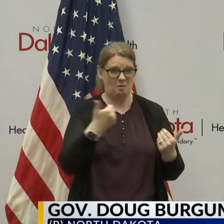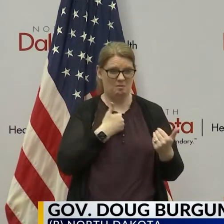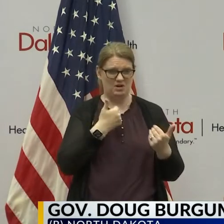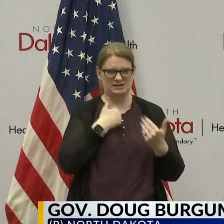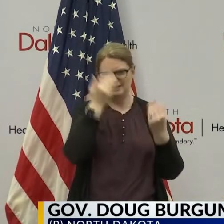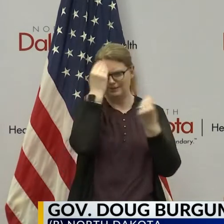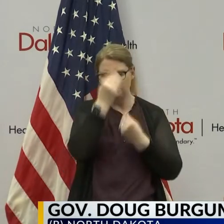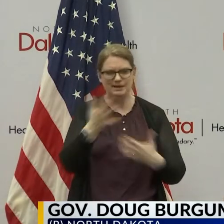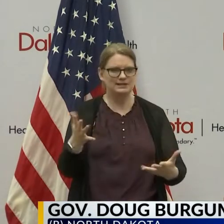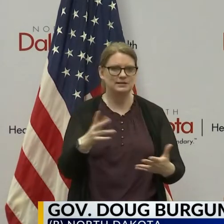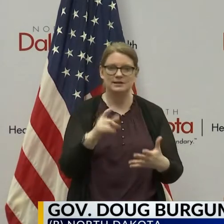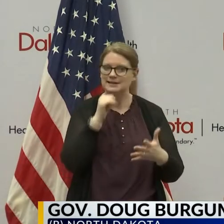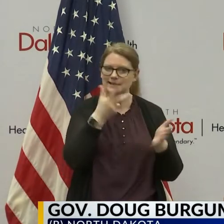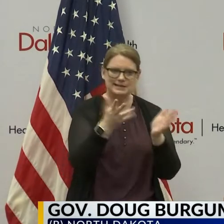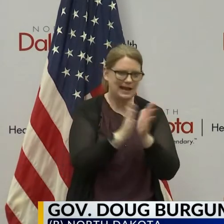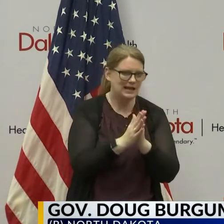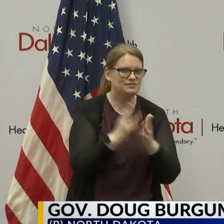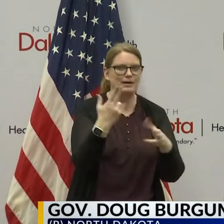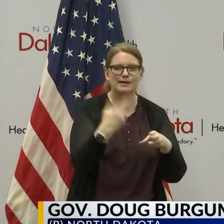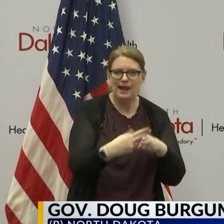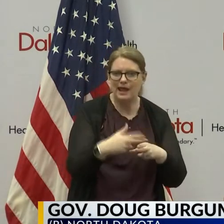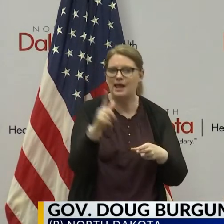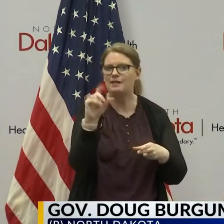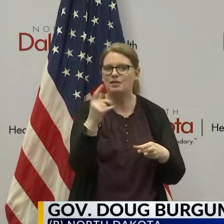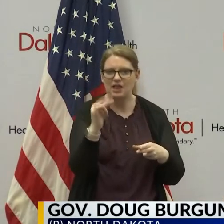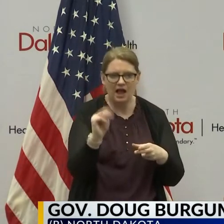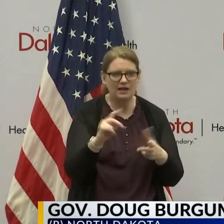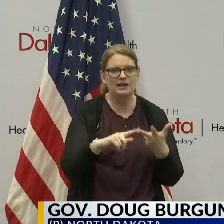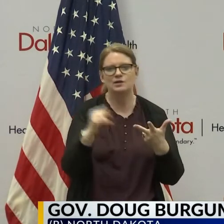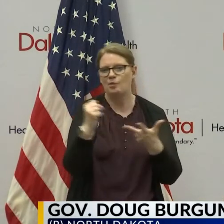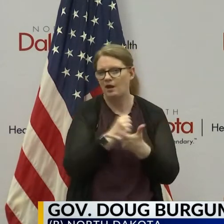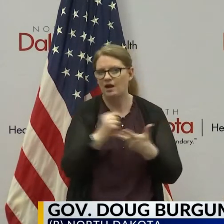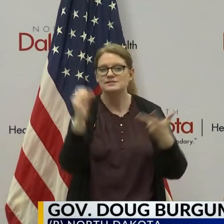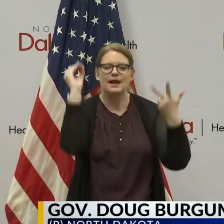TIME YOU CAN OPT OUT. IT IS COMPLETELY ANONYMOUS.